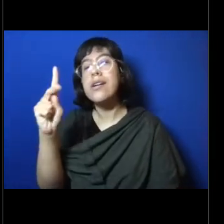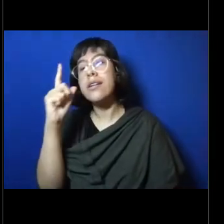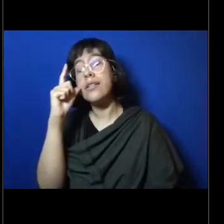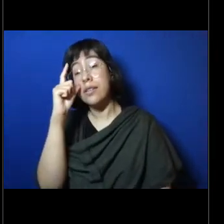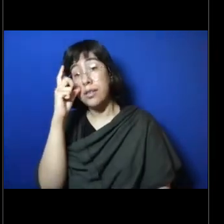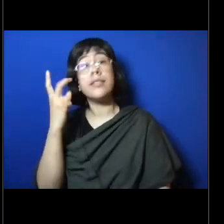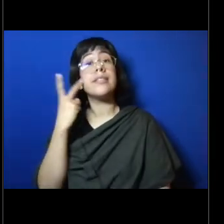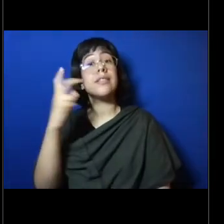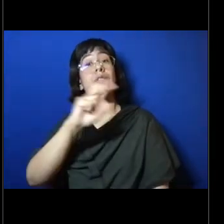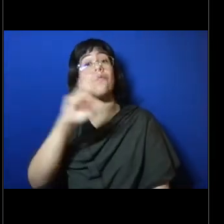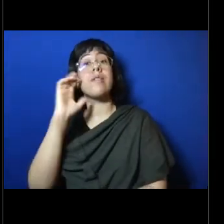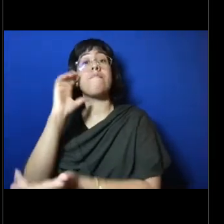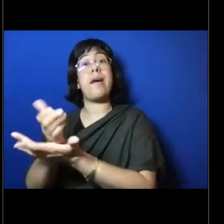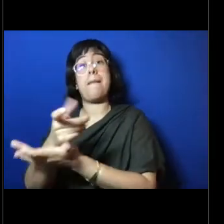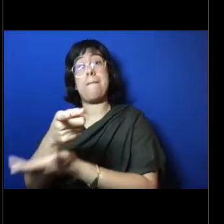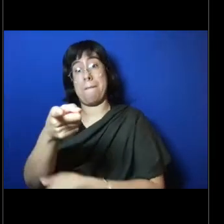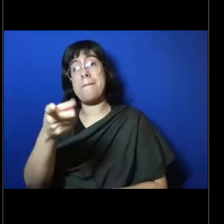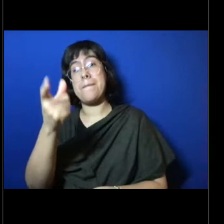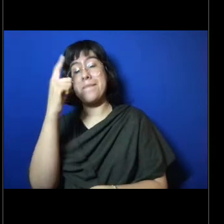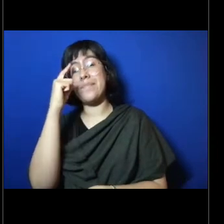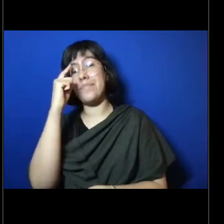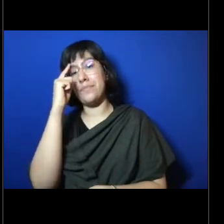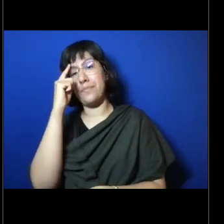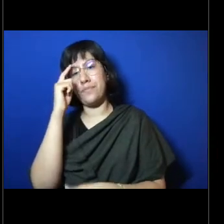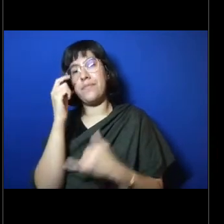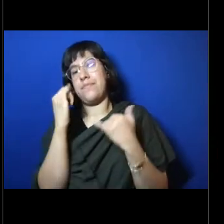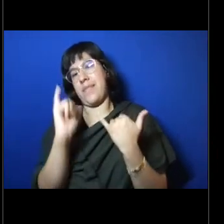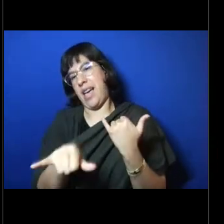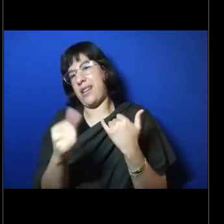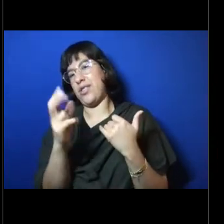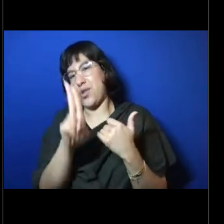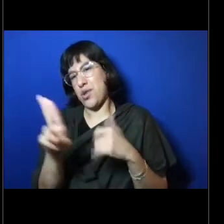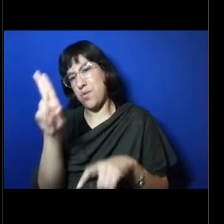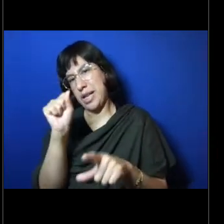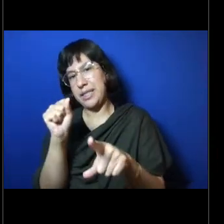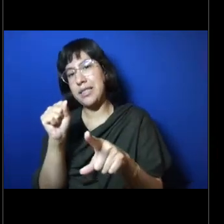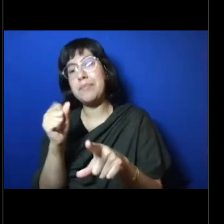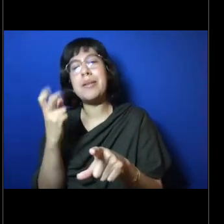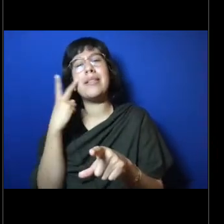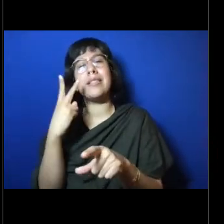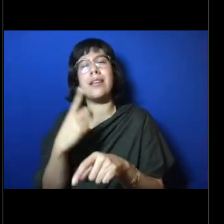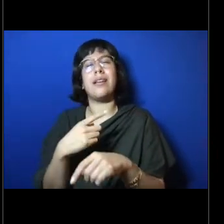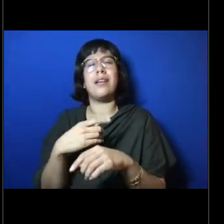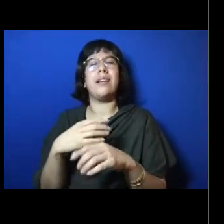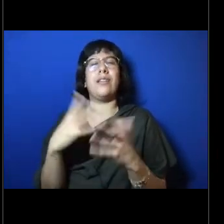here of current United States but these dark lines are the trade routes